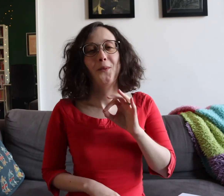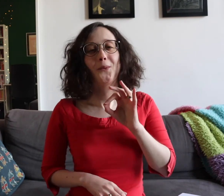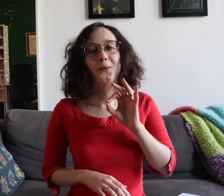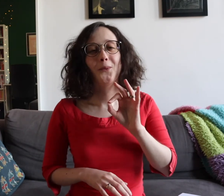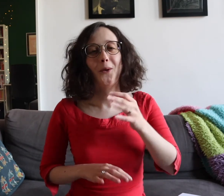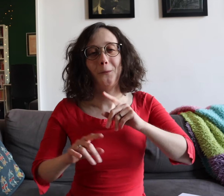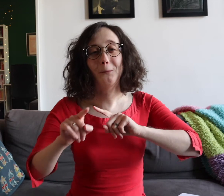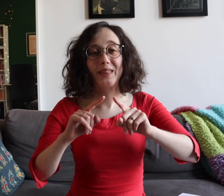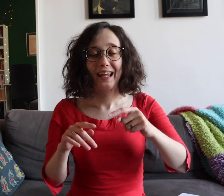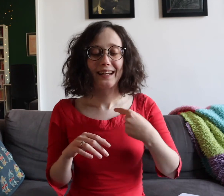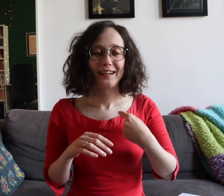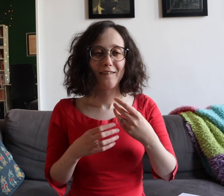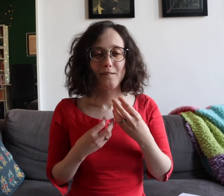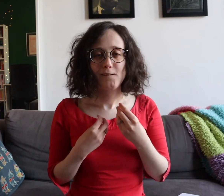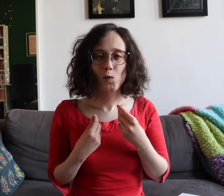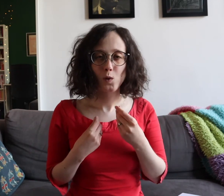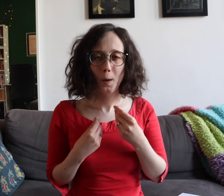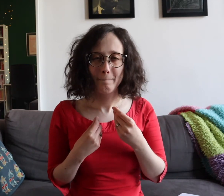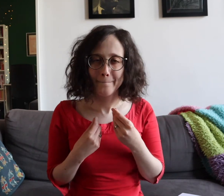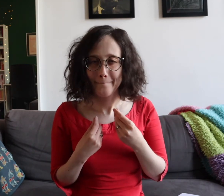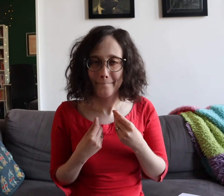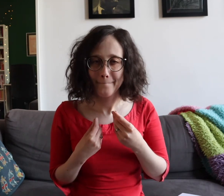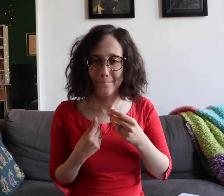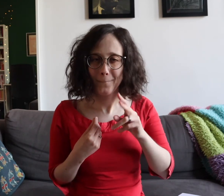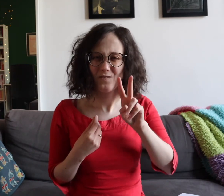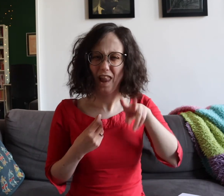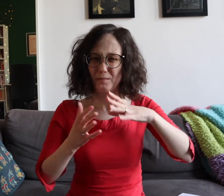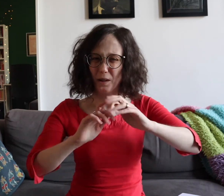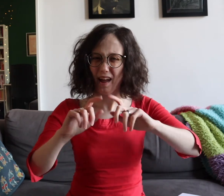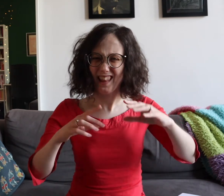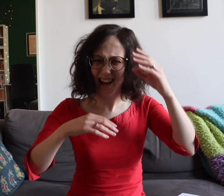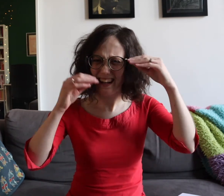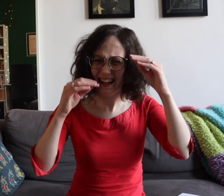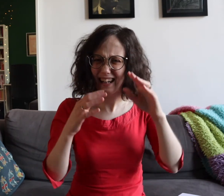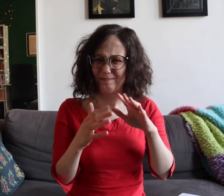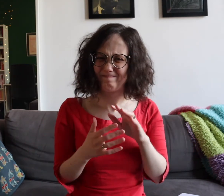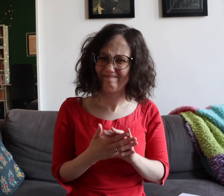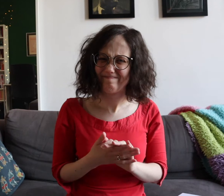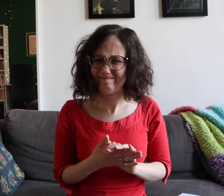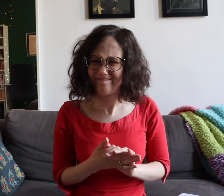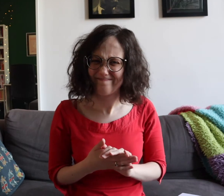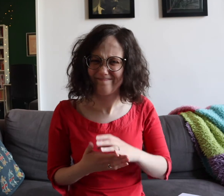This did mean I wasn't sure about learning Flemish Sign Language.